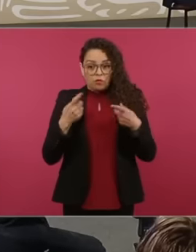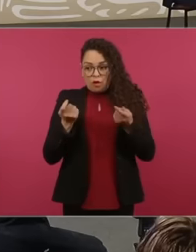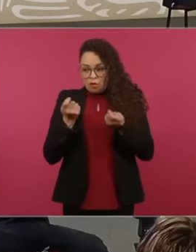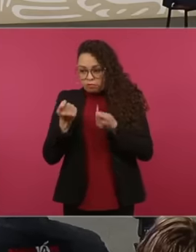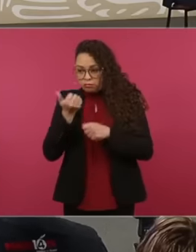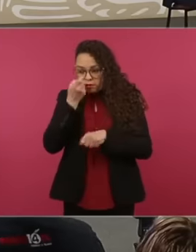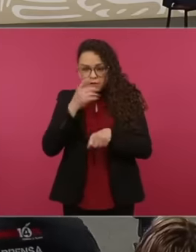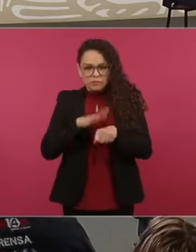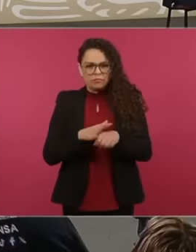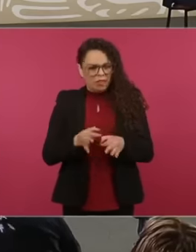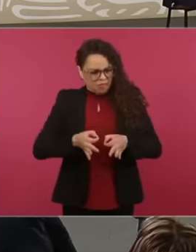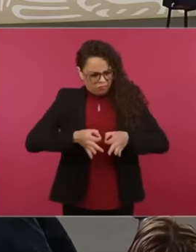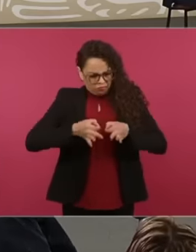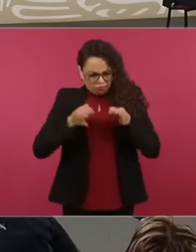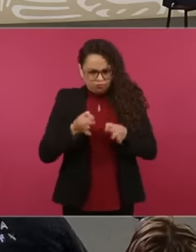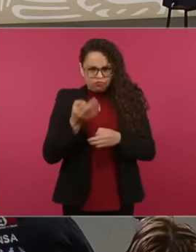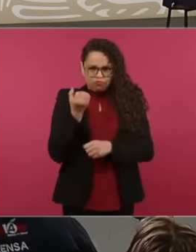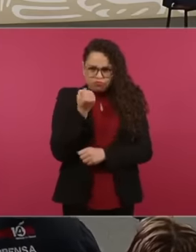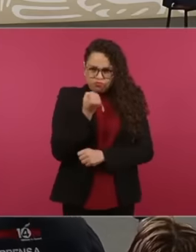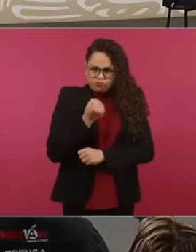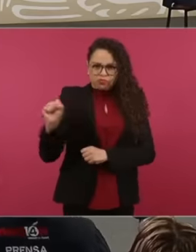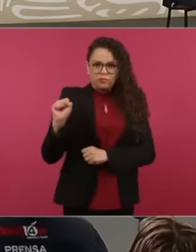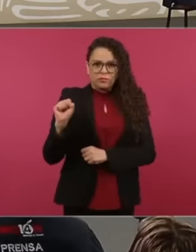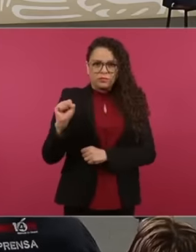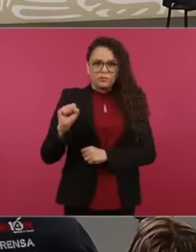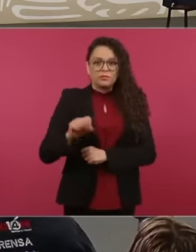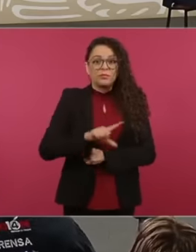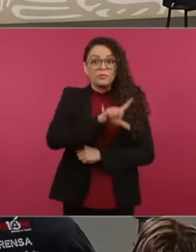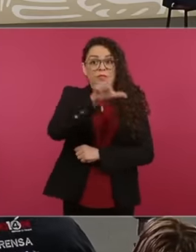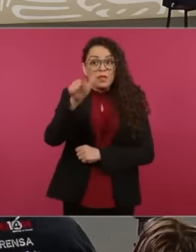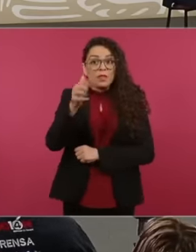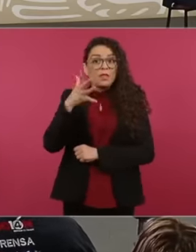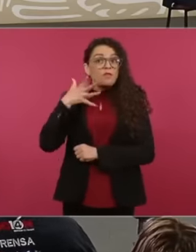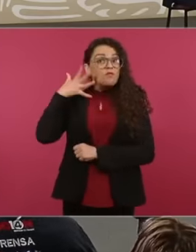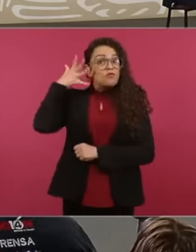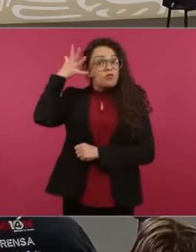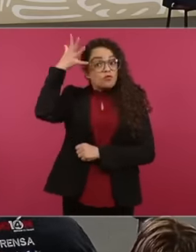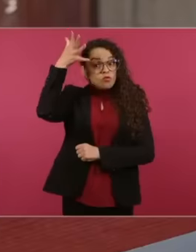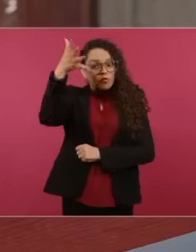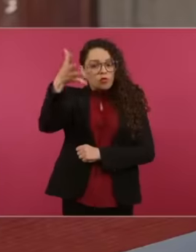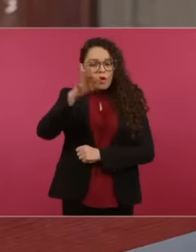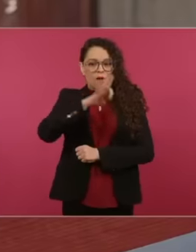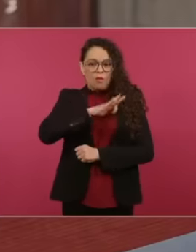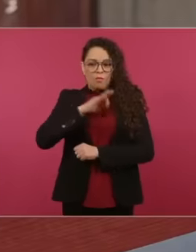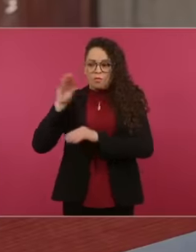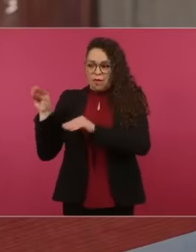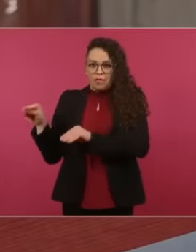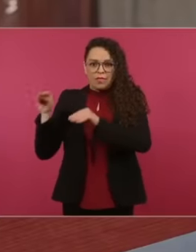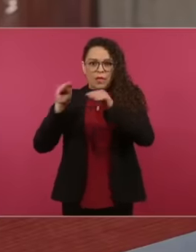young people will come to occupy important positions and eventually